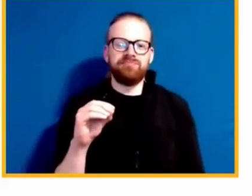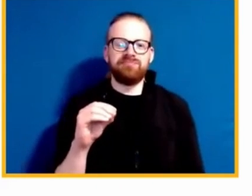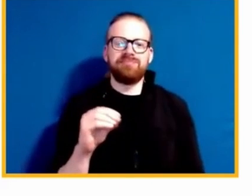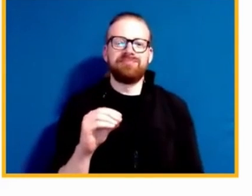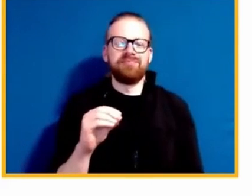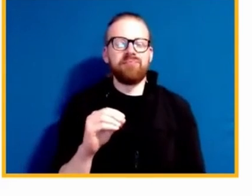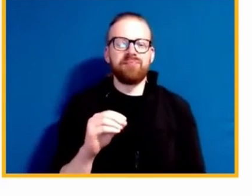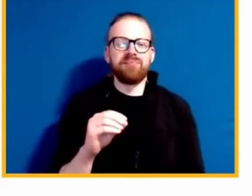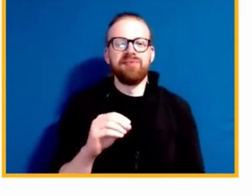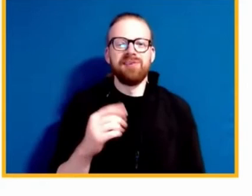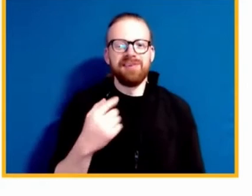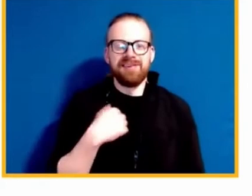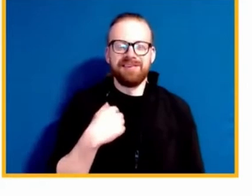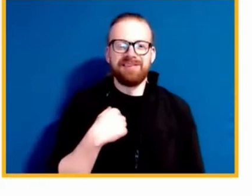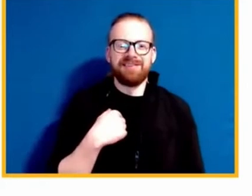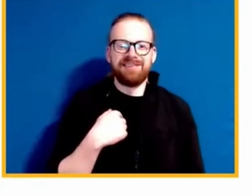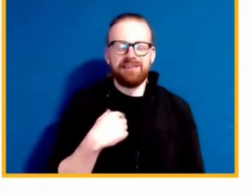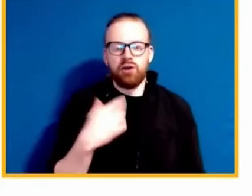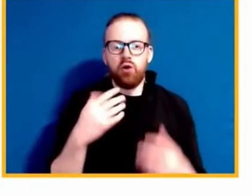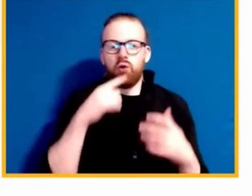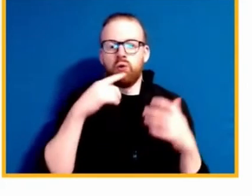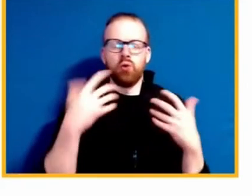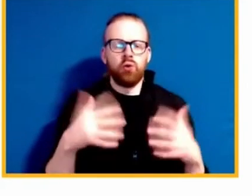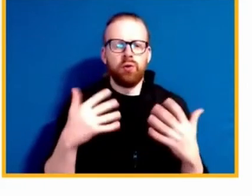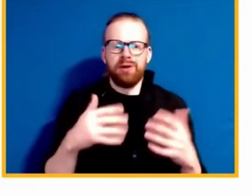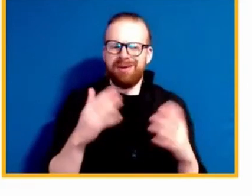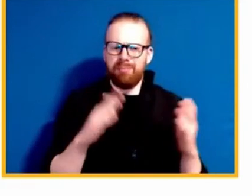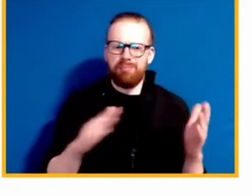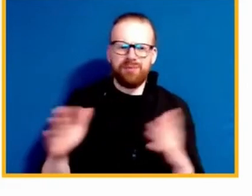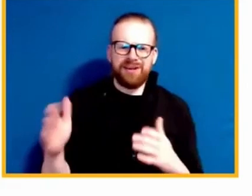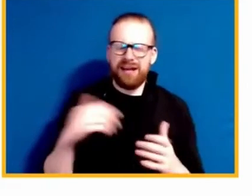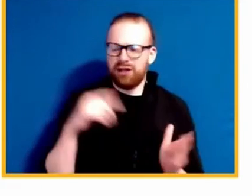measured and I think that it was really kind of drawing us